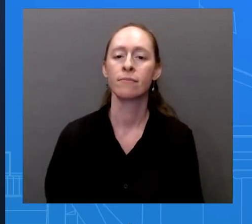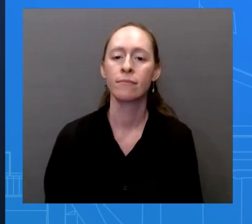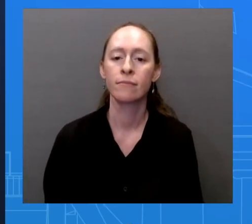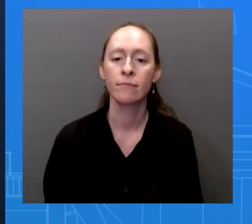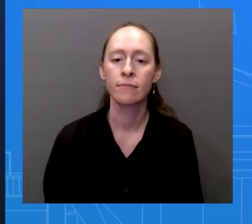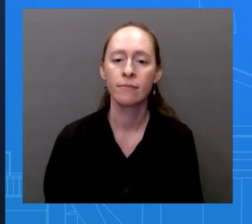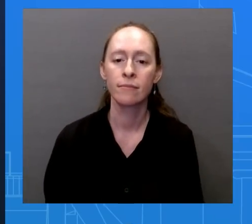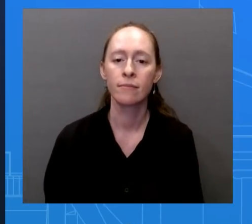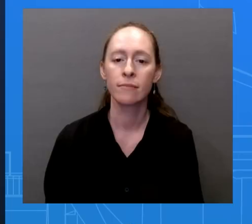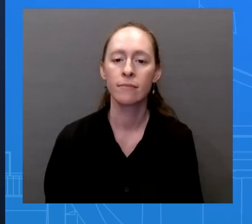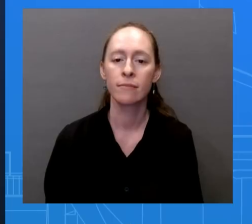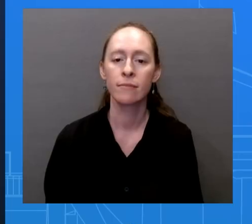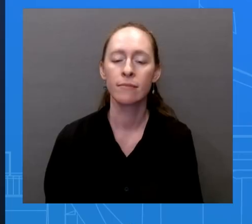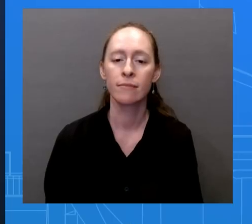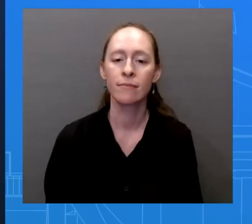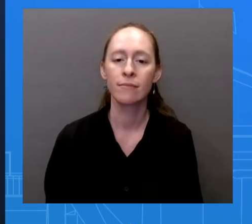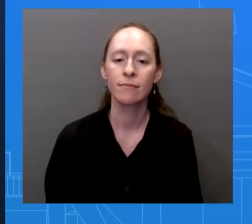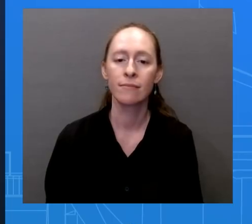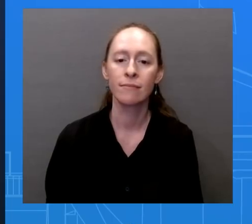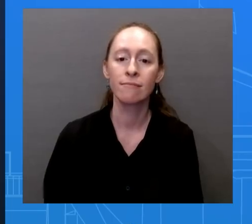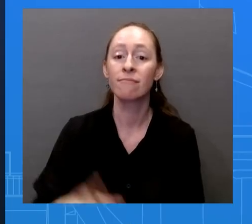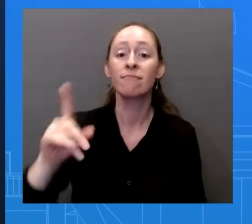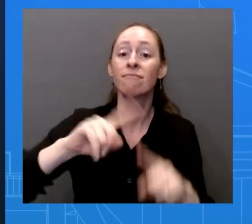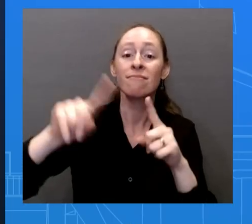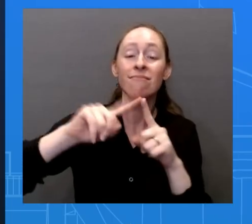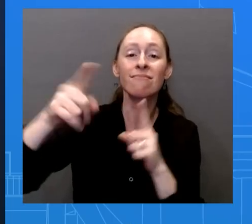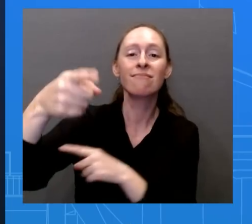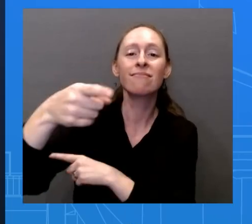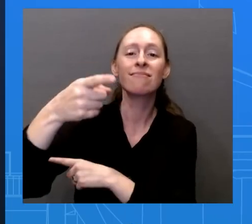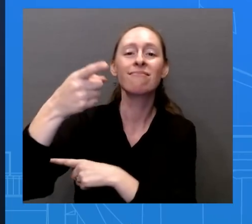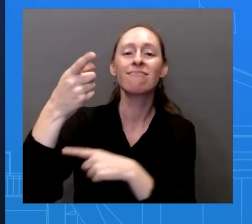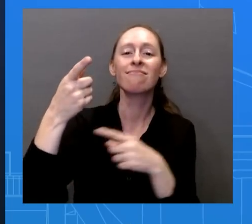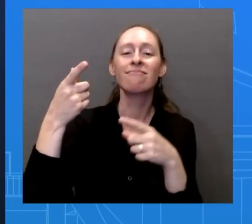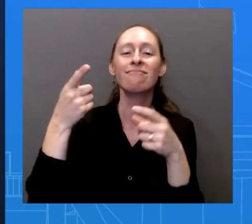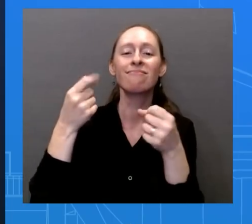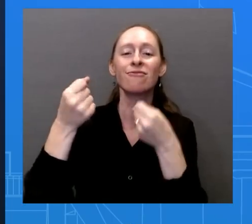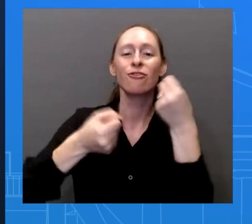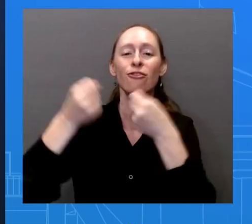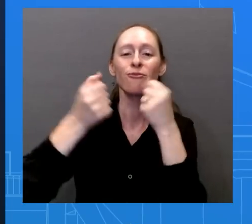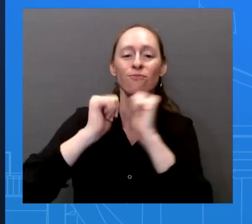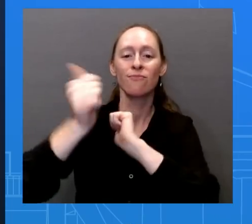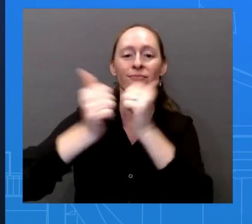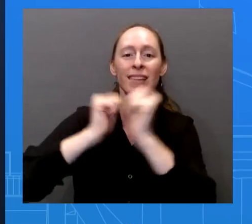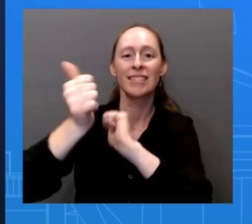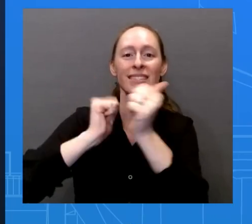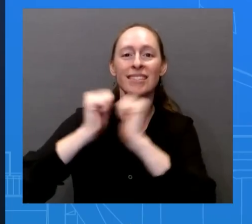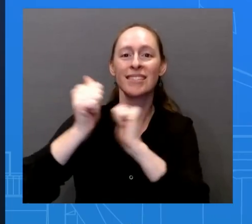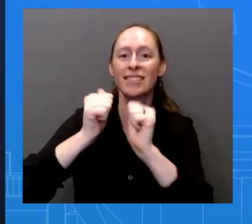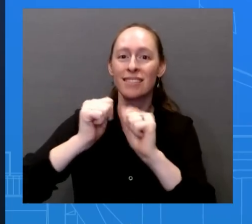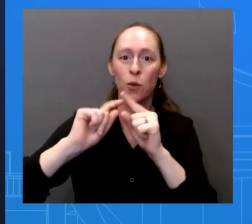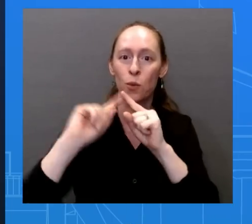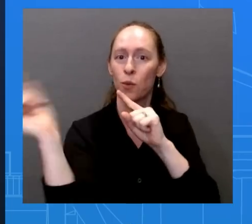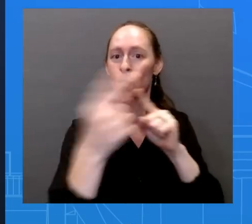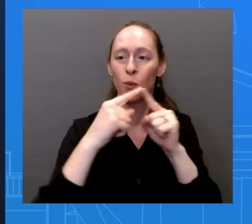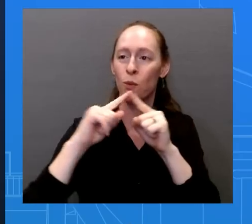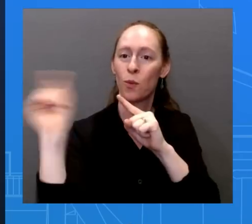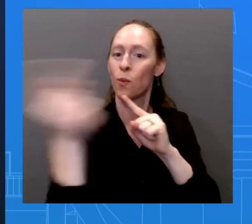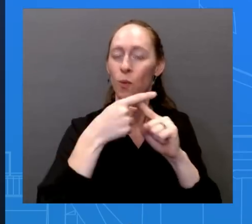open up a dose of 10 and know that only 8 or 9 might get used. So, you have to have a little slack in the system. And based on all the calculations that we --